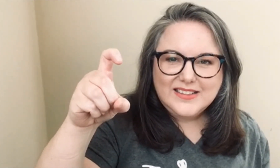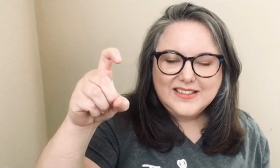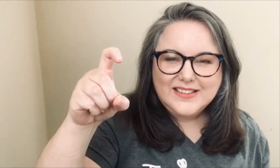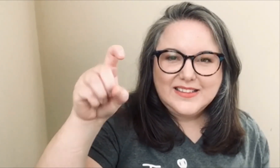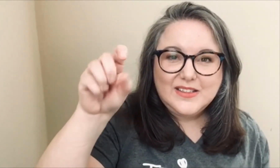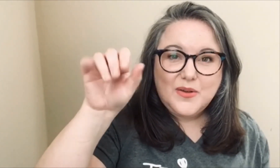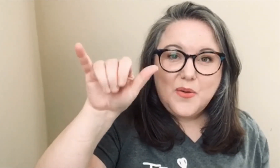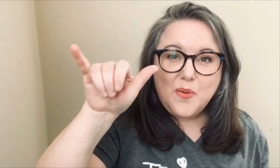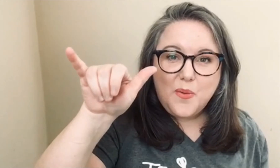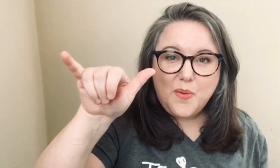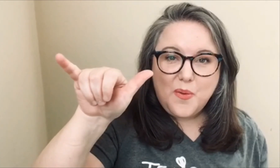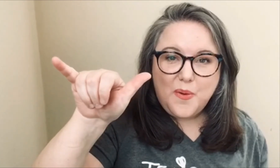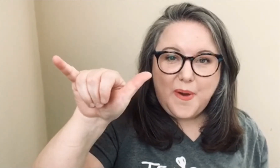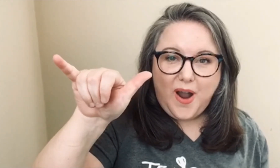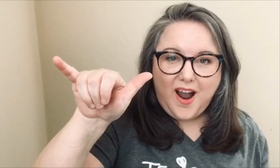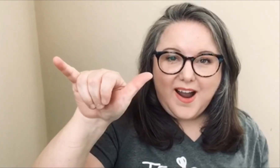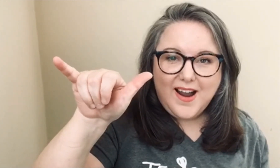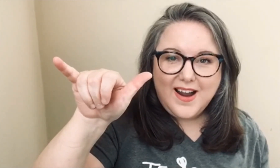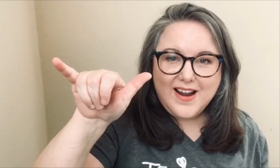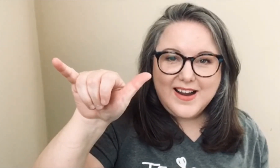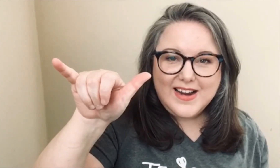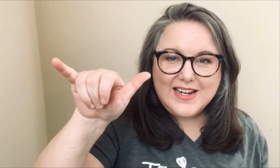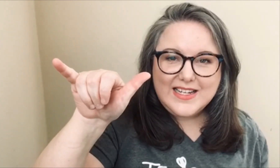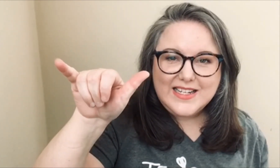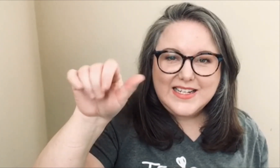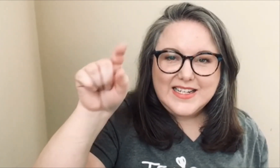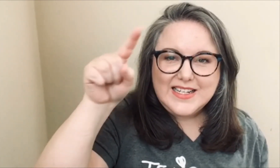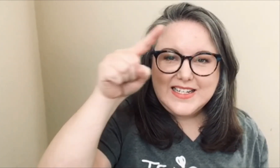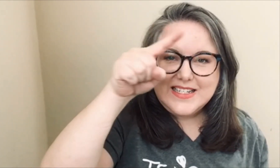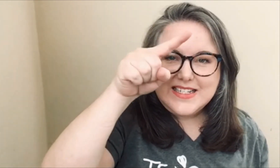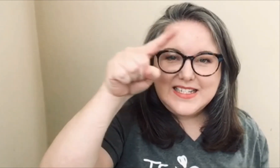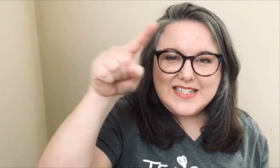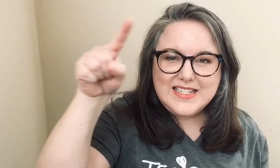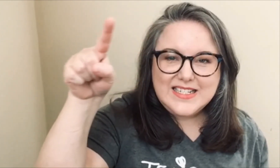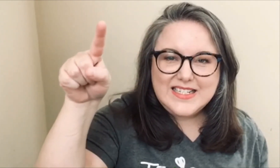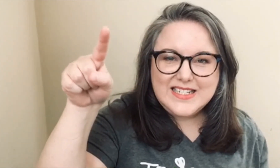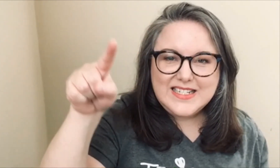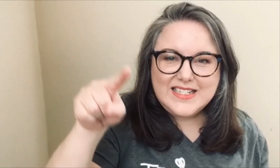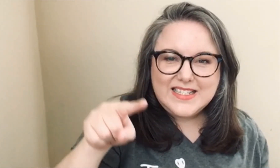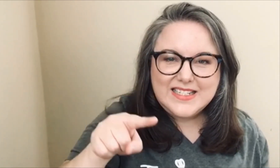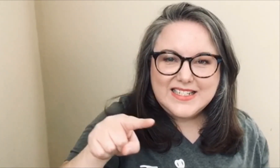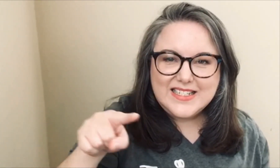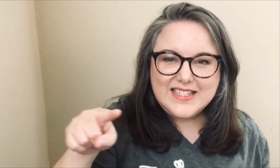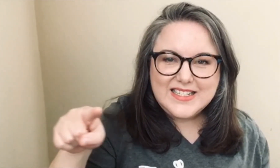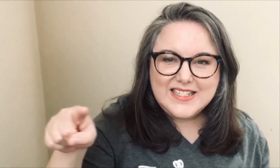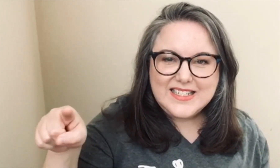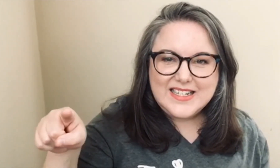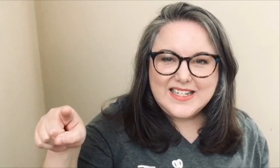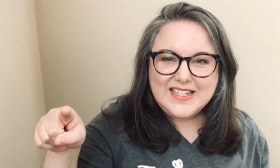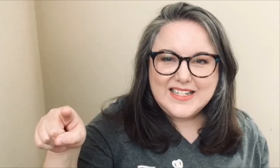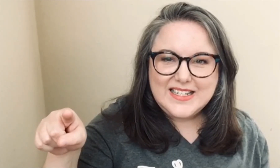Y Z